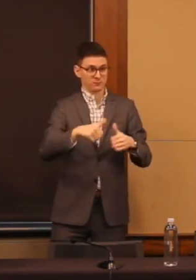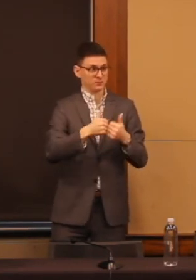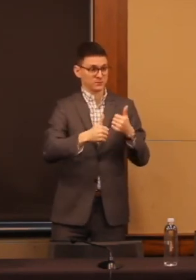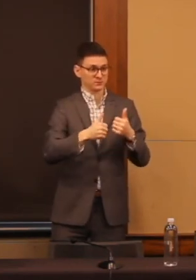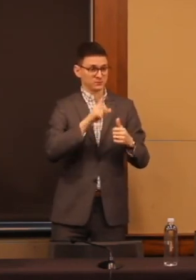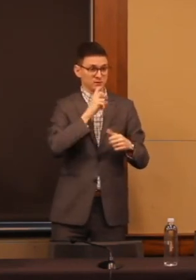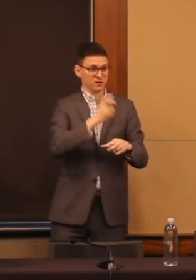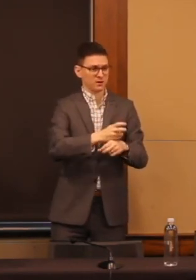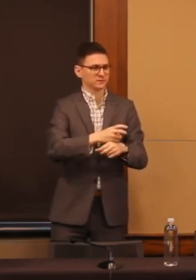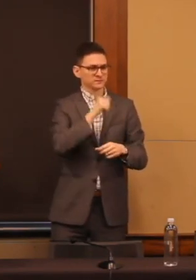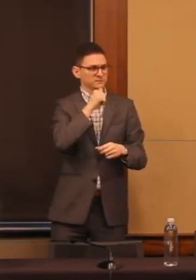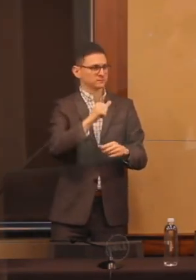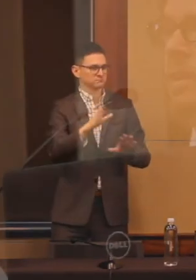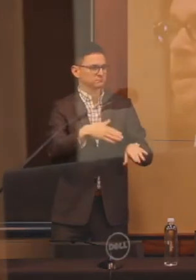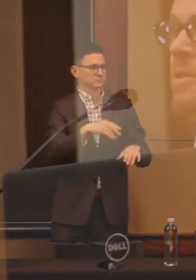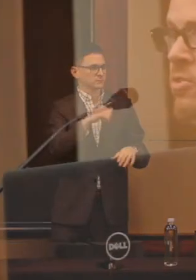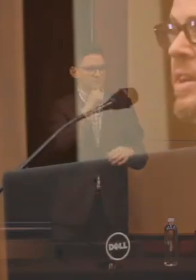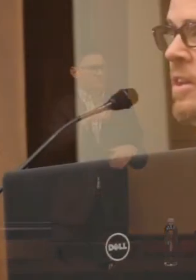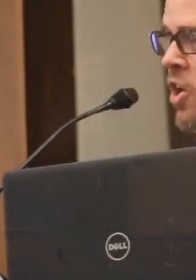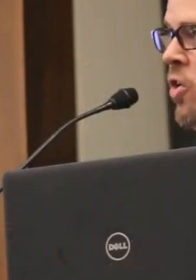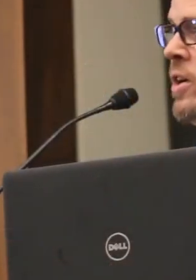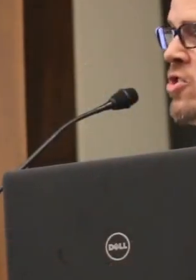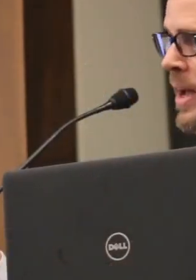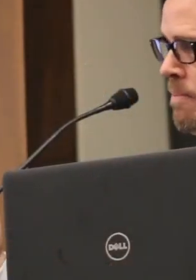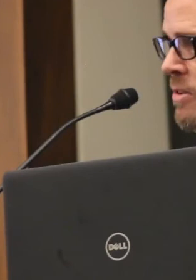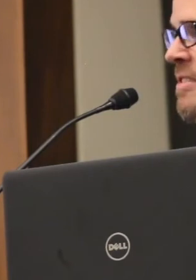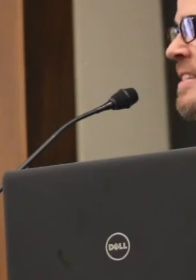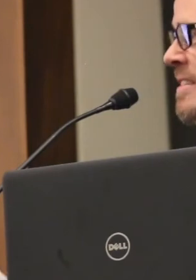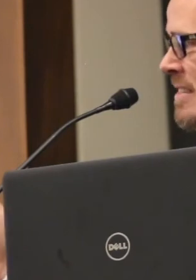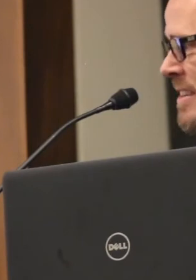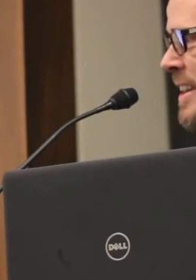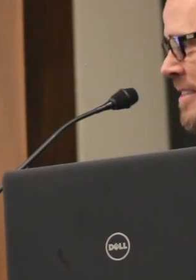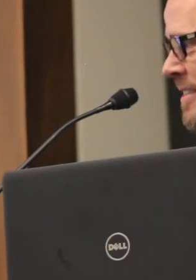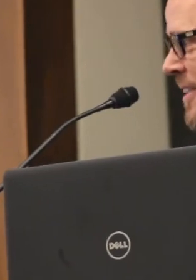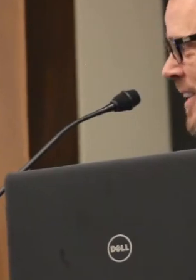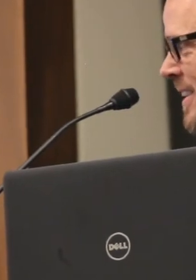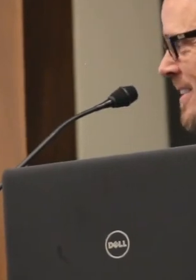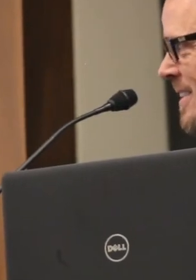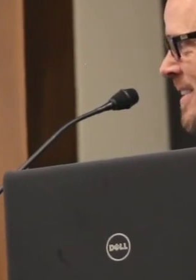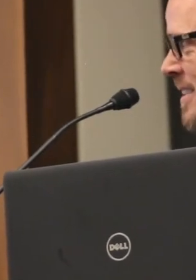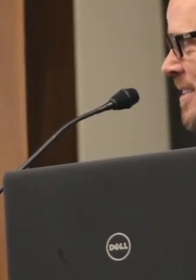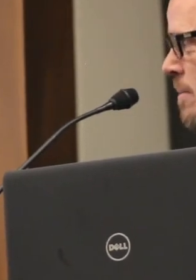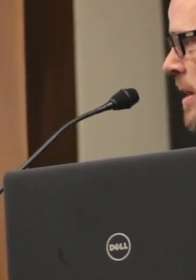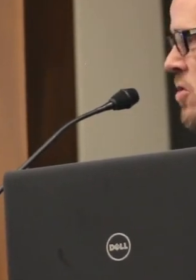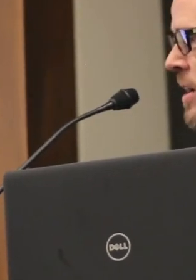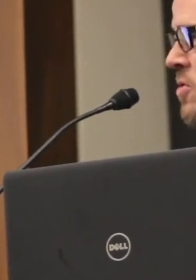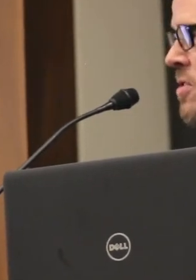The question is will we demonstrate the courage and persistence necessary to make changes